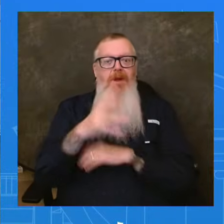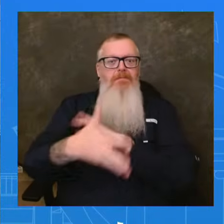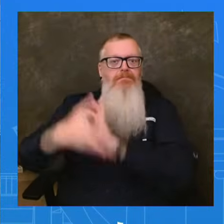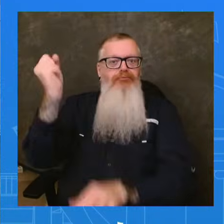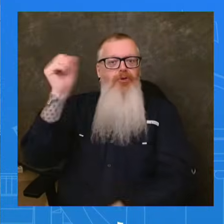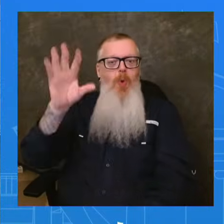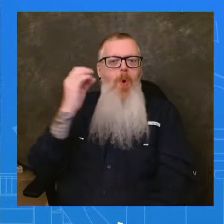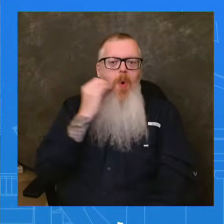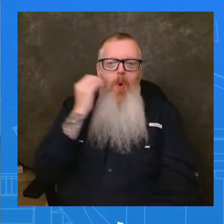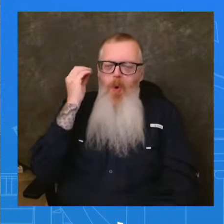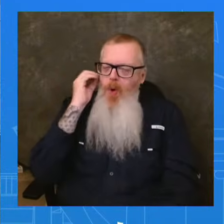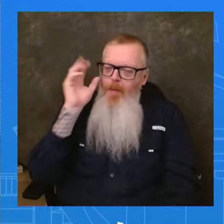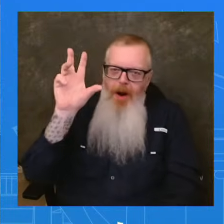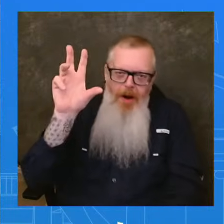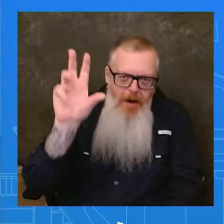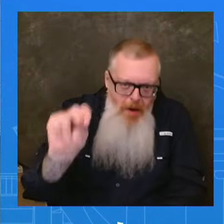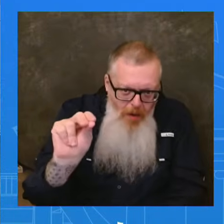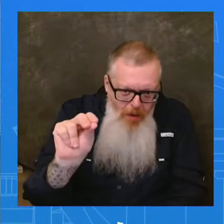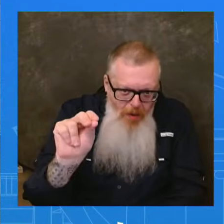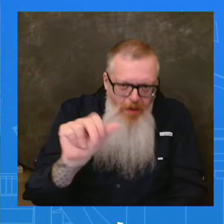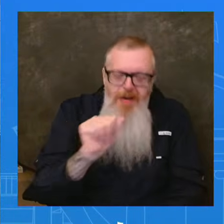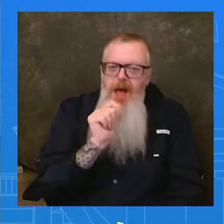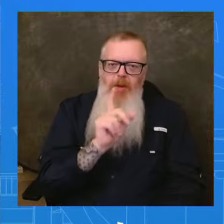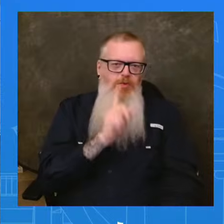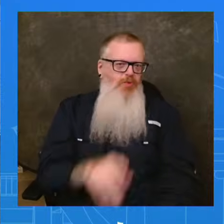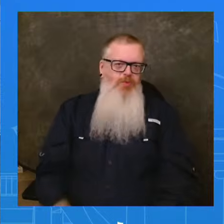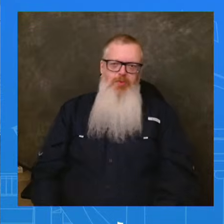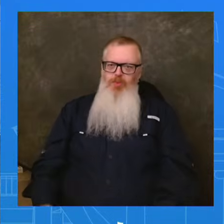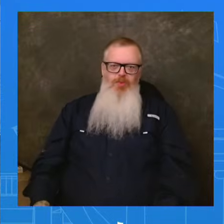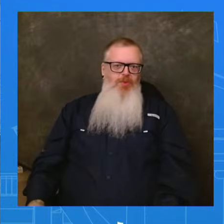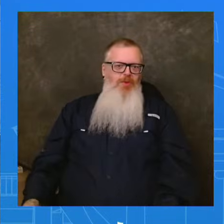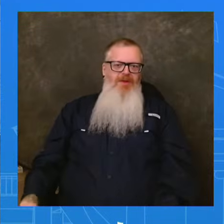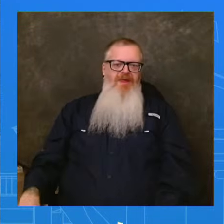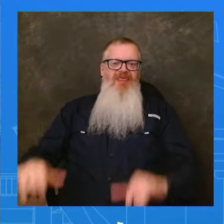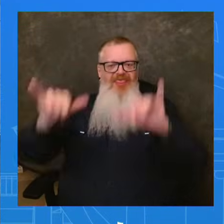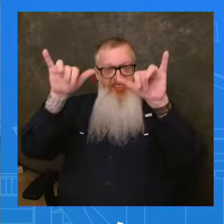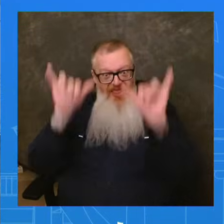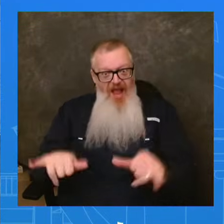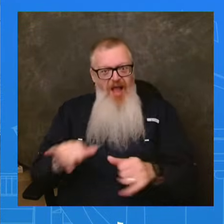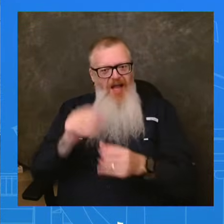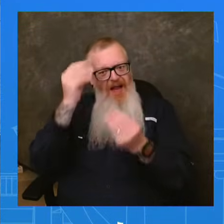This is a series of -- of assistance that we give over time, those immediate needs.